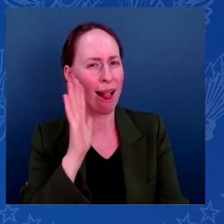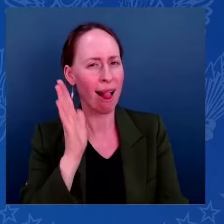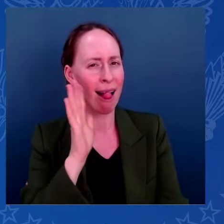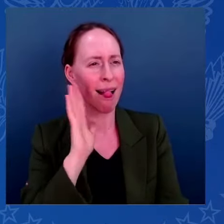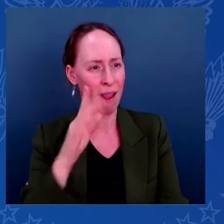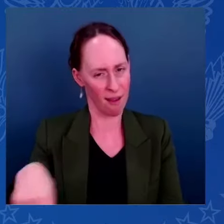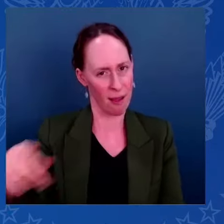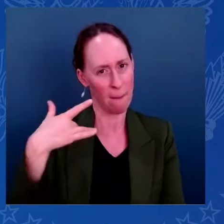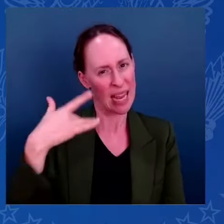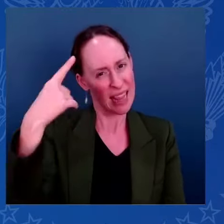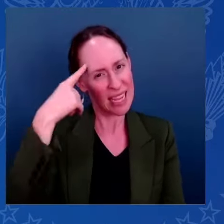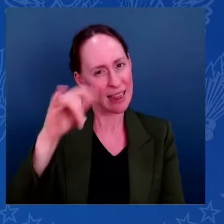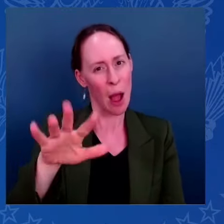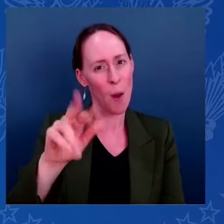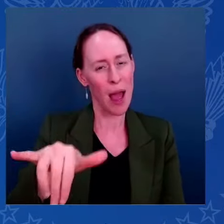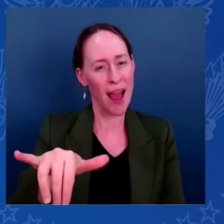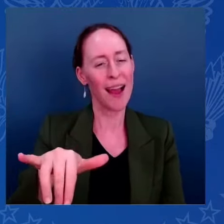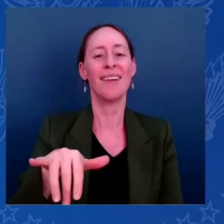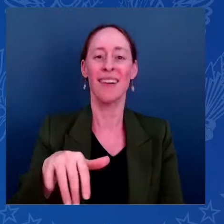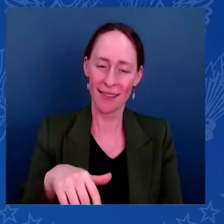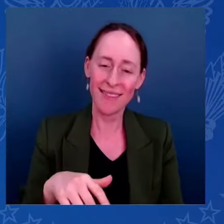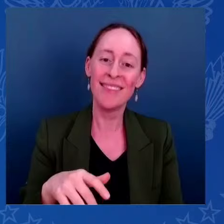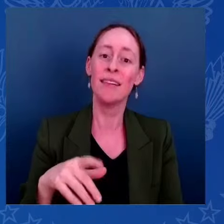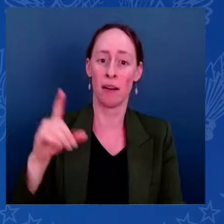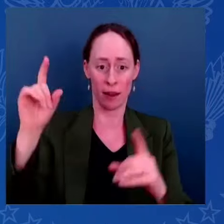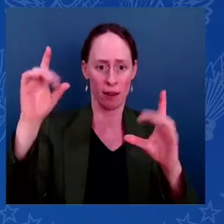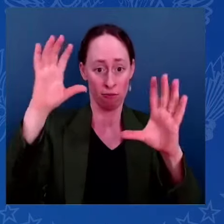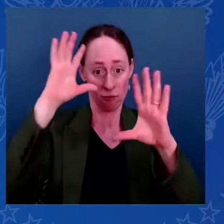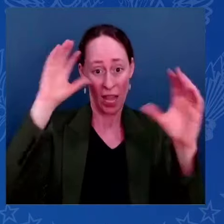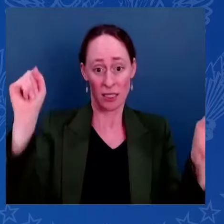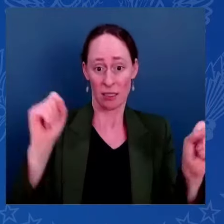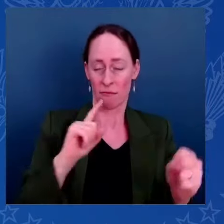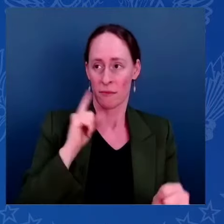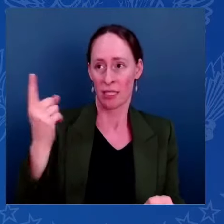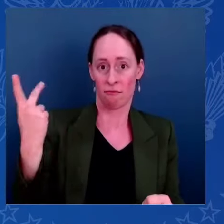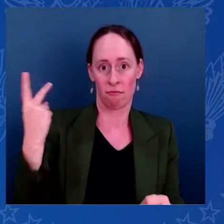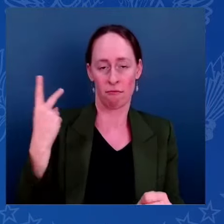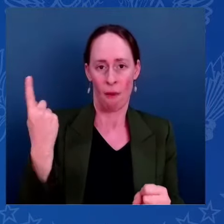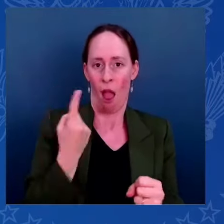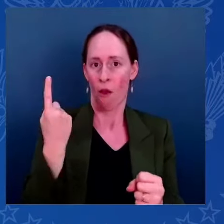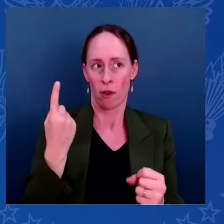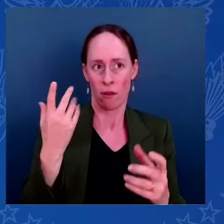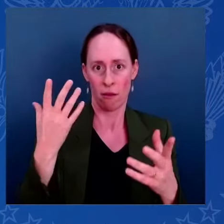that's what turns into the miracle that patients and their families are praying for.